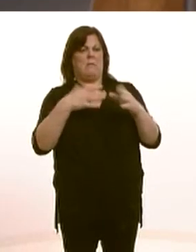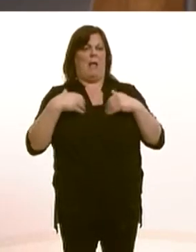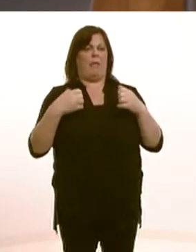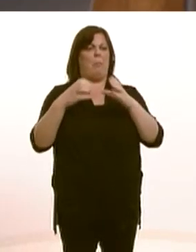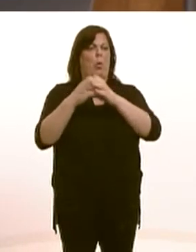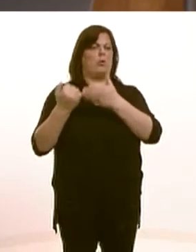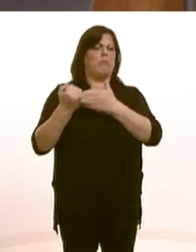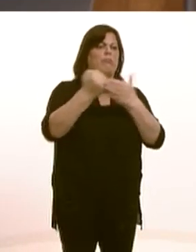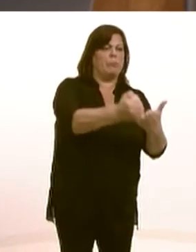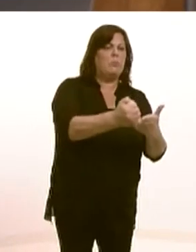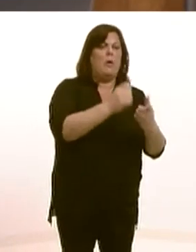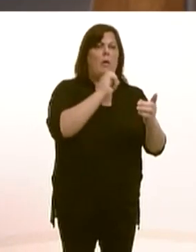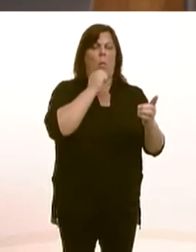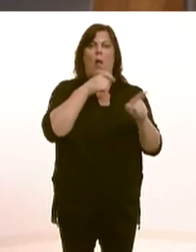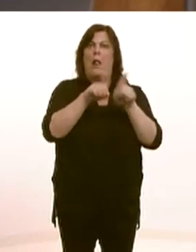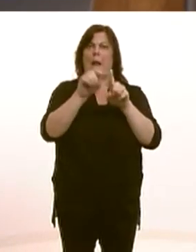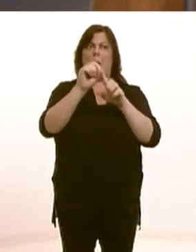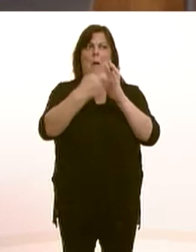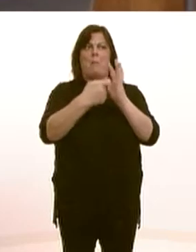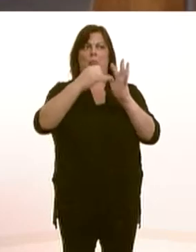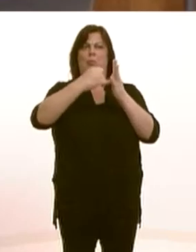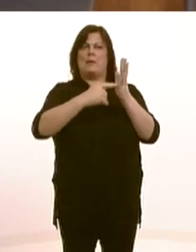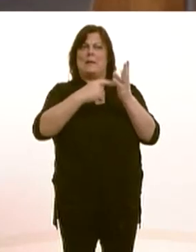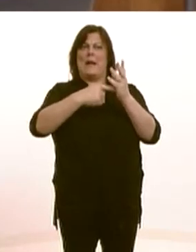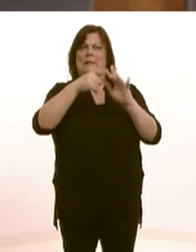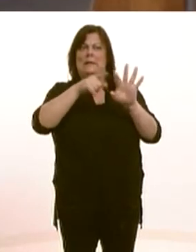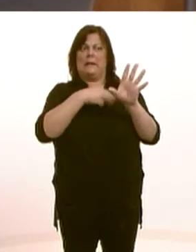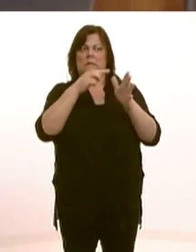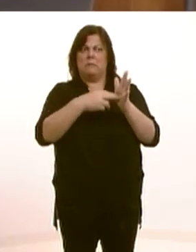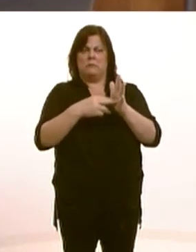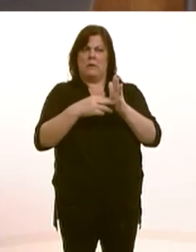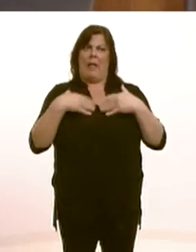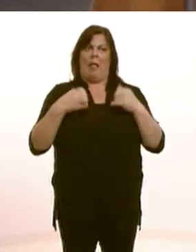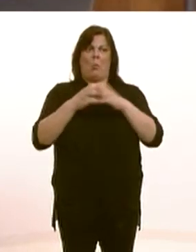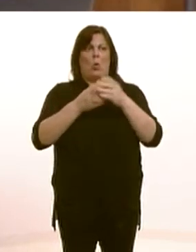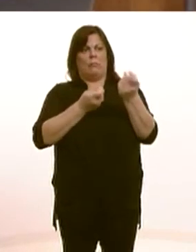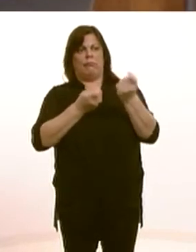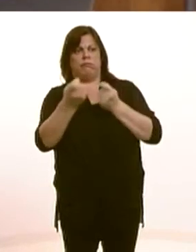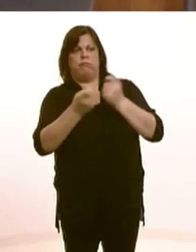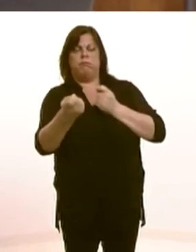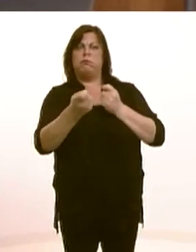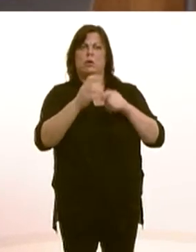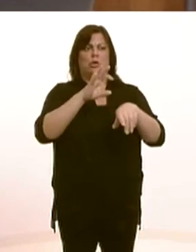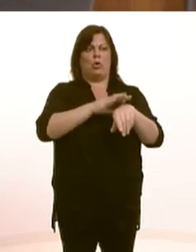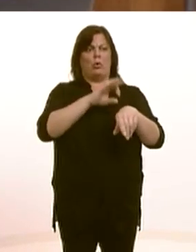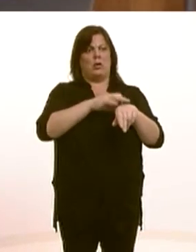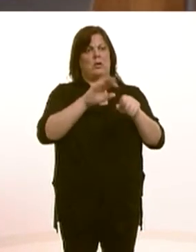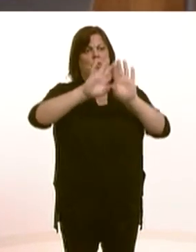On other occasions, other practices take over the running of the service, and with great success.